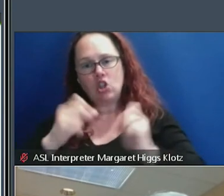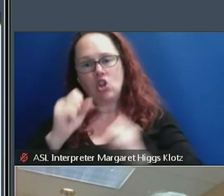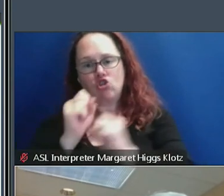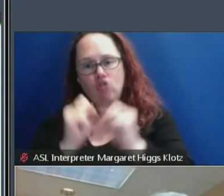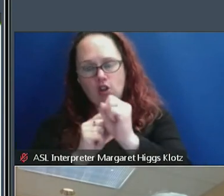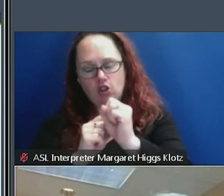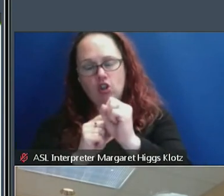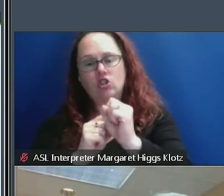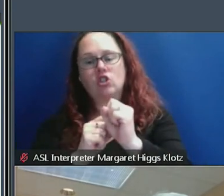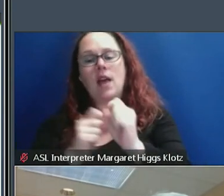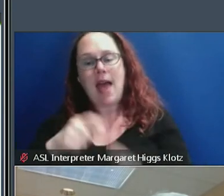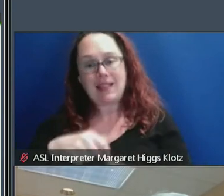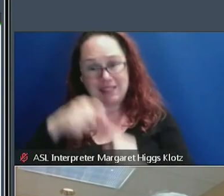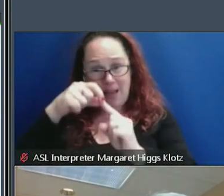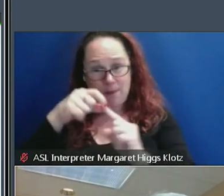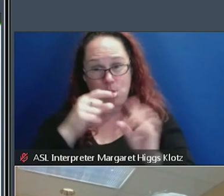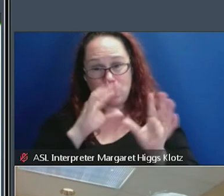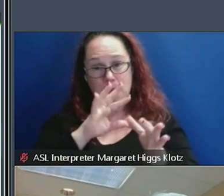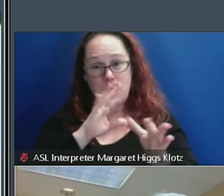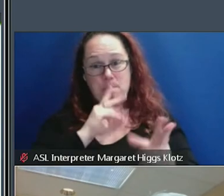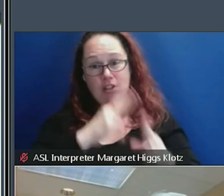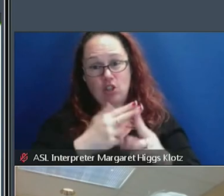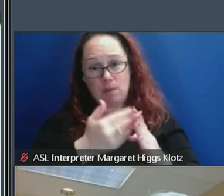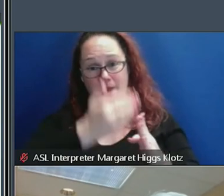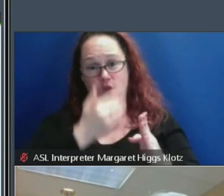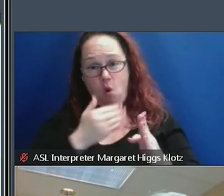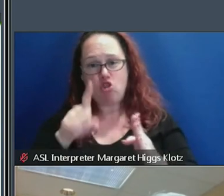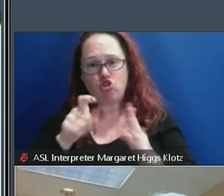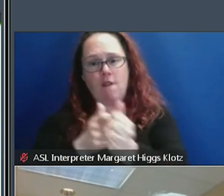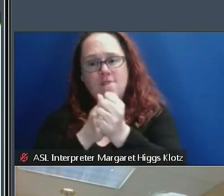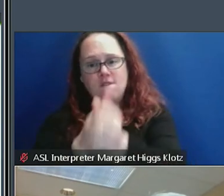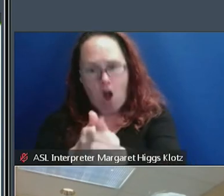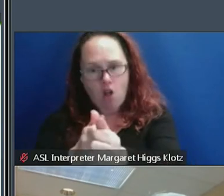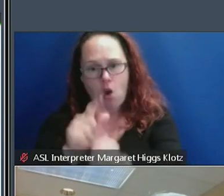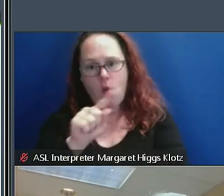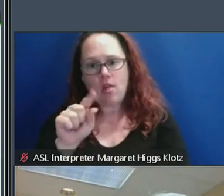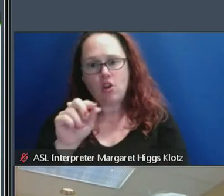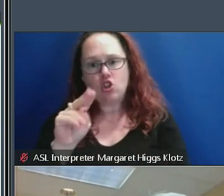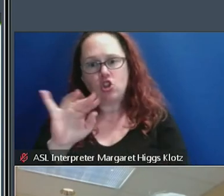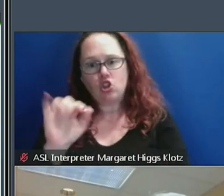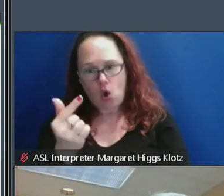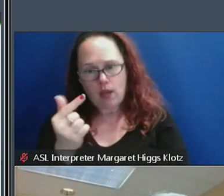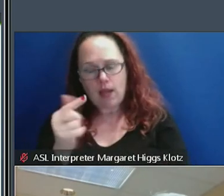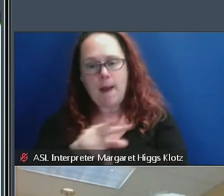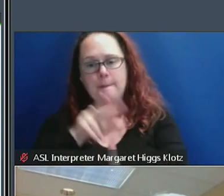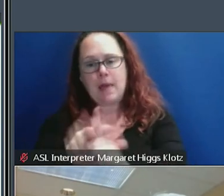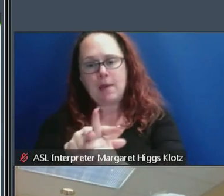22 shall conform the requirements of the zoning ordinance applicable to the building structure used in the zone in